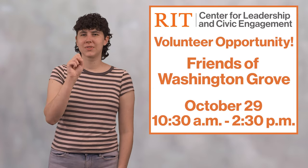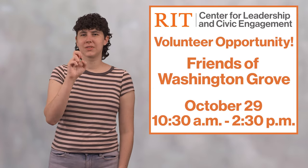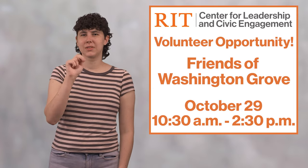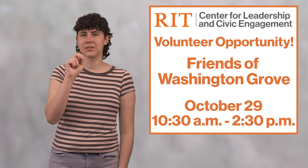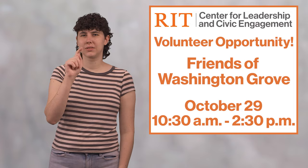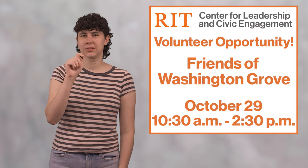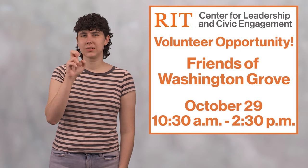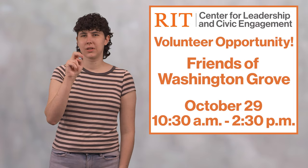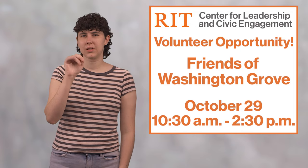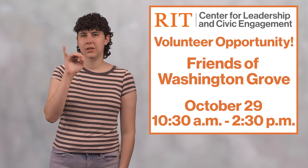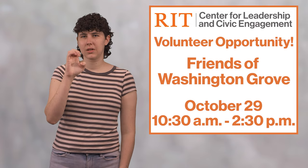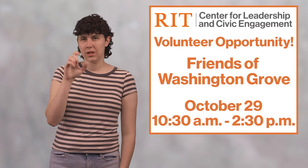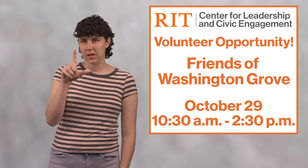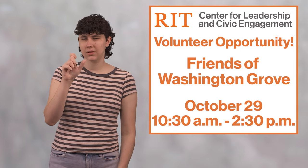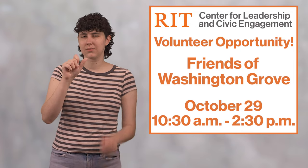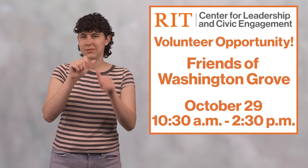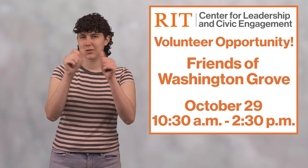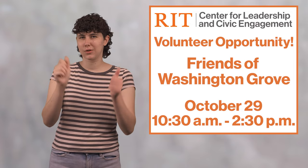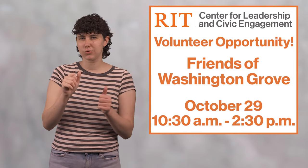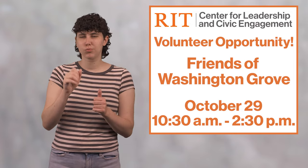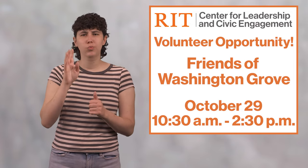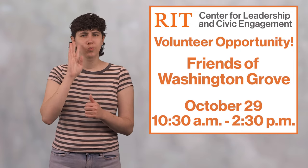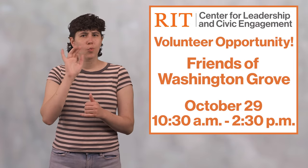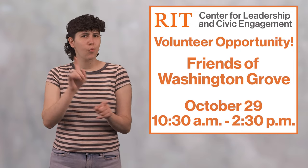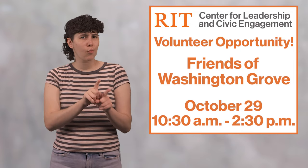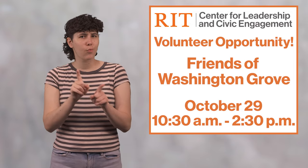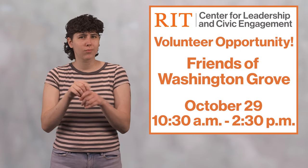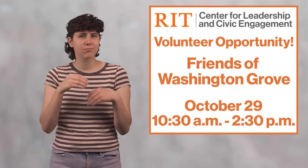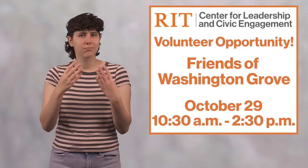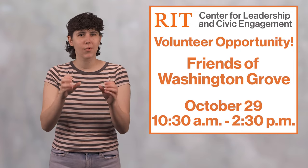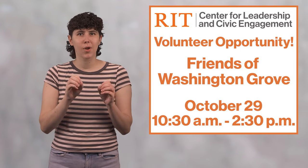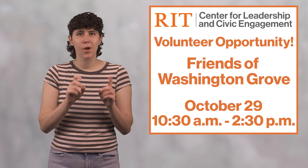Free transportation will be provided from the Sentinel Statue